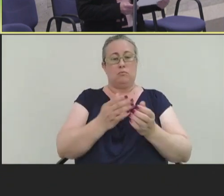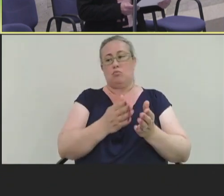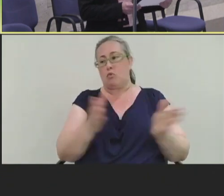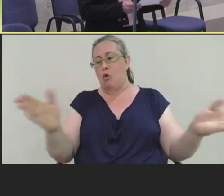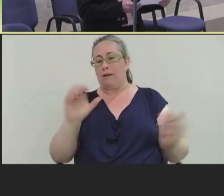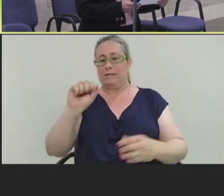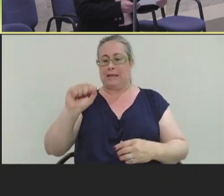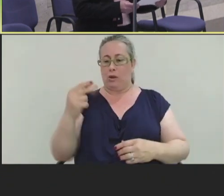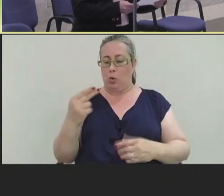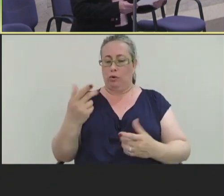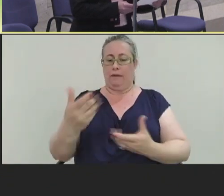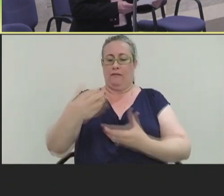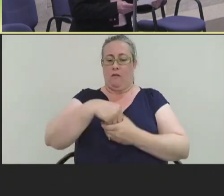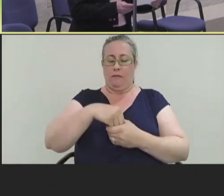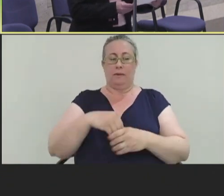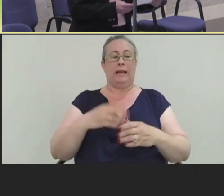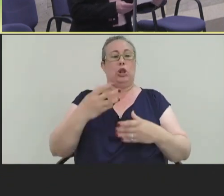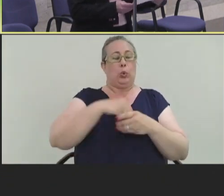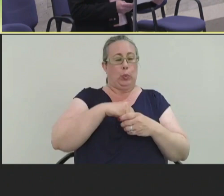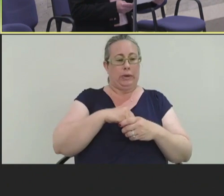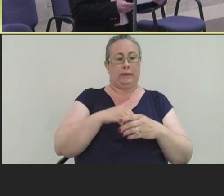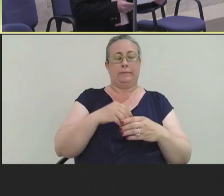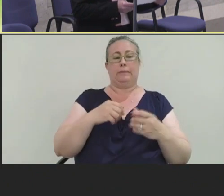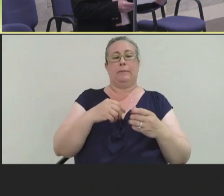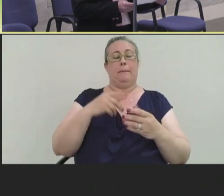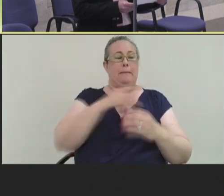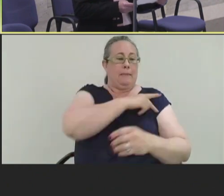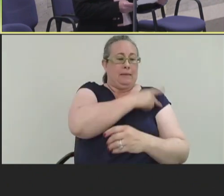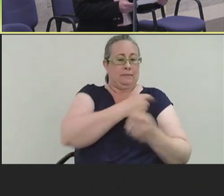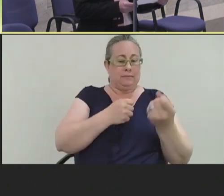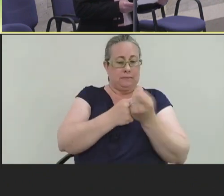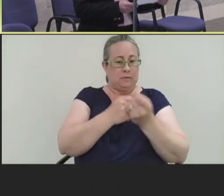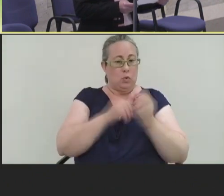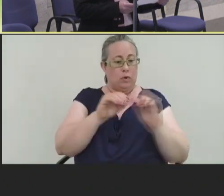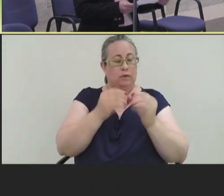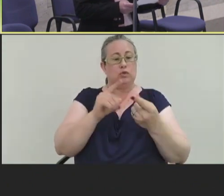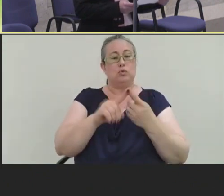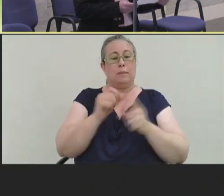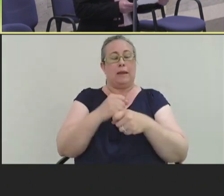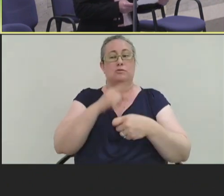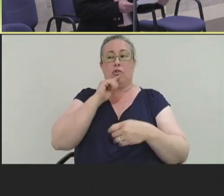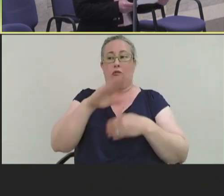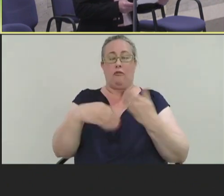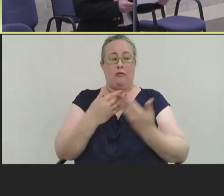including patient advocacy organizations, to ensure global access to all cancer vaccines